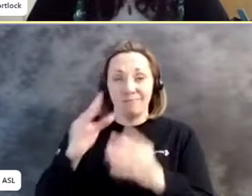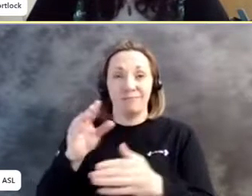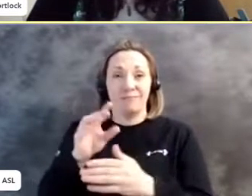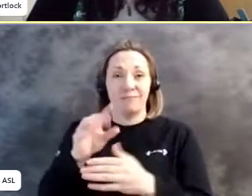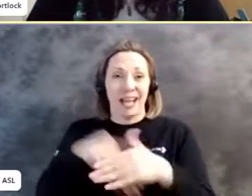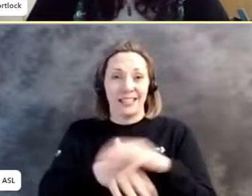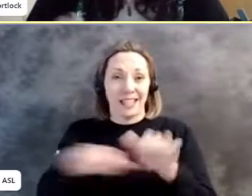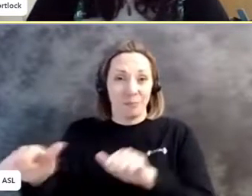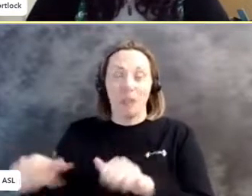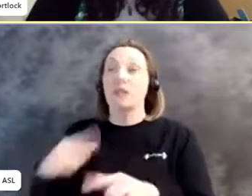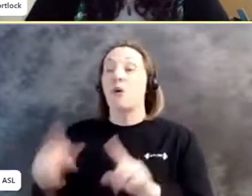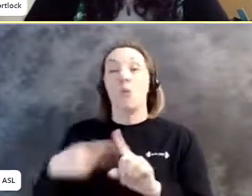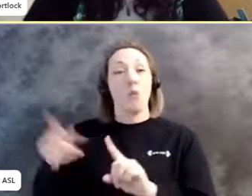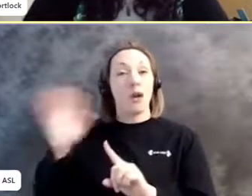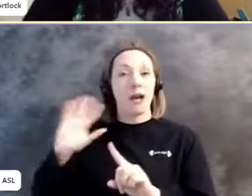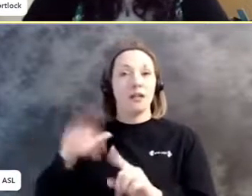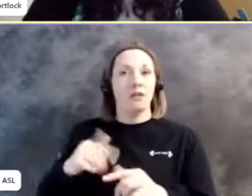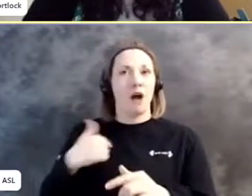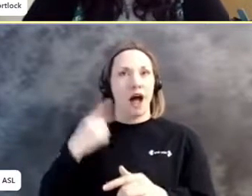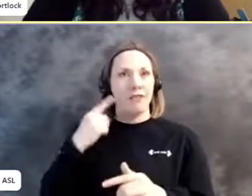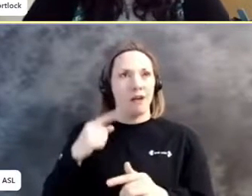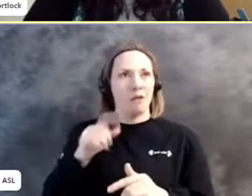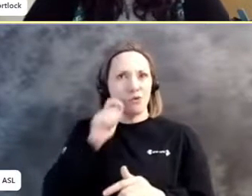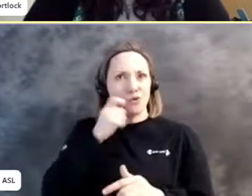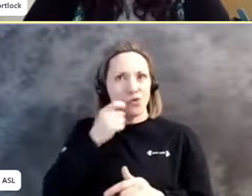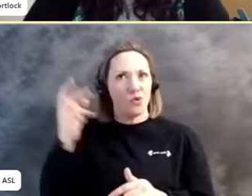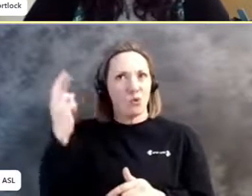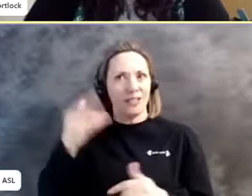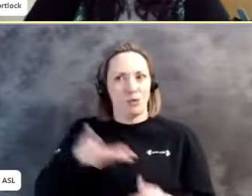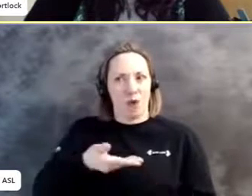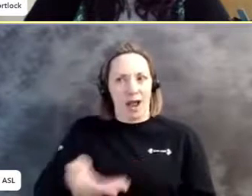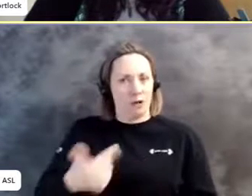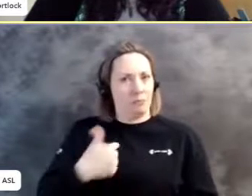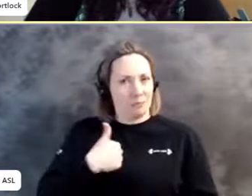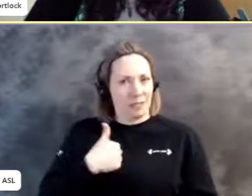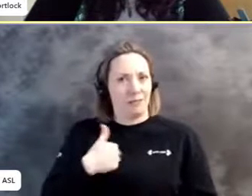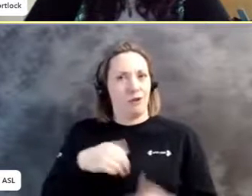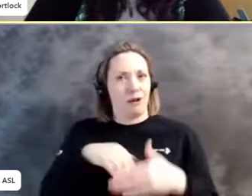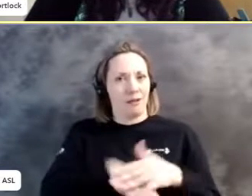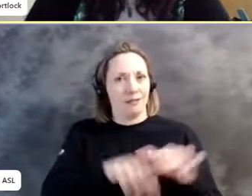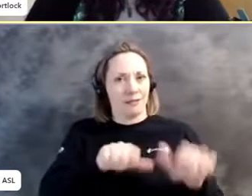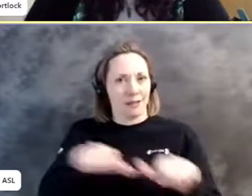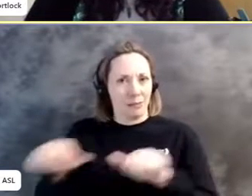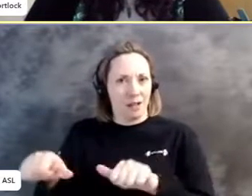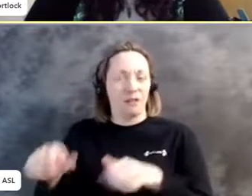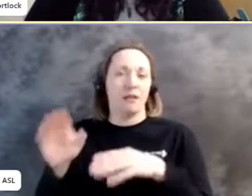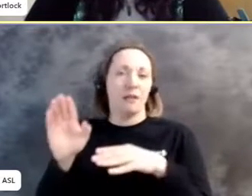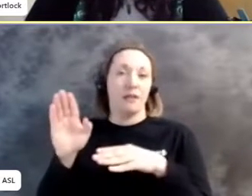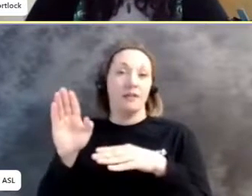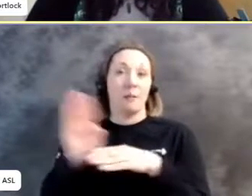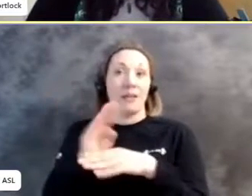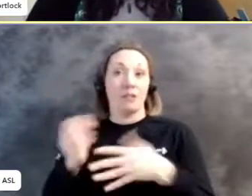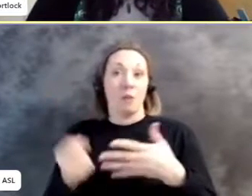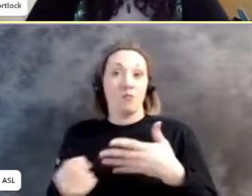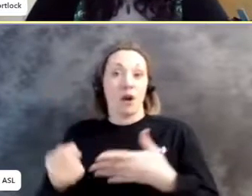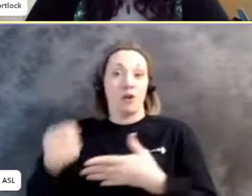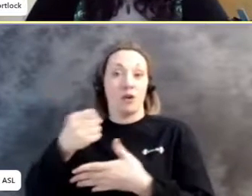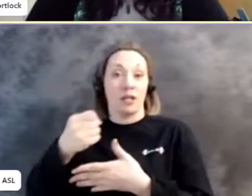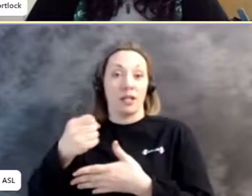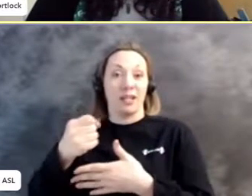having half of their own as accessibility. When I joined and we knew that it was for accessibility being the core